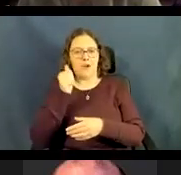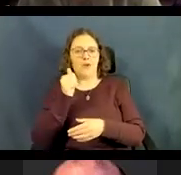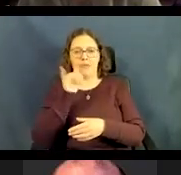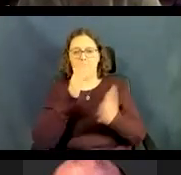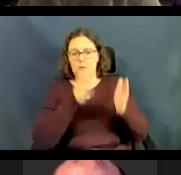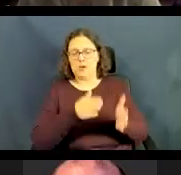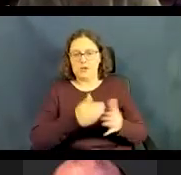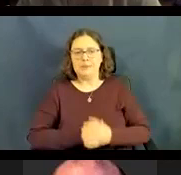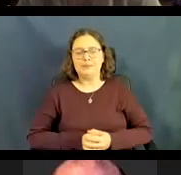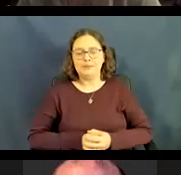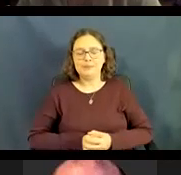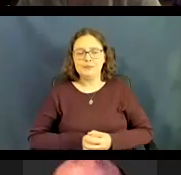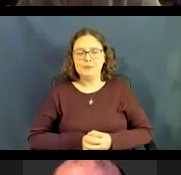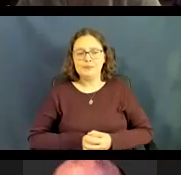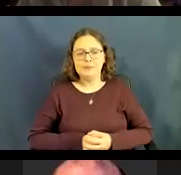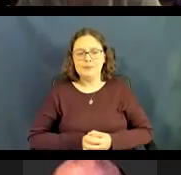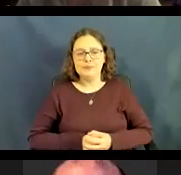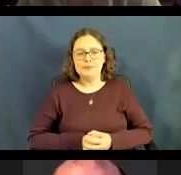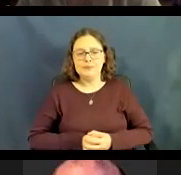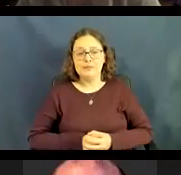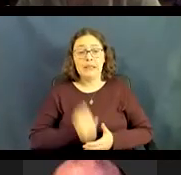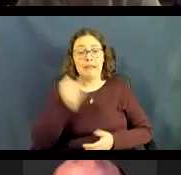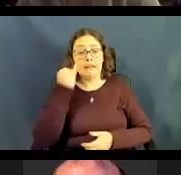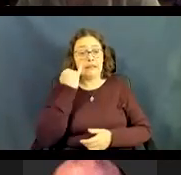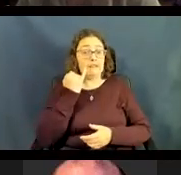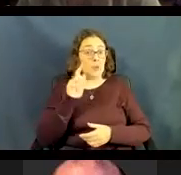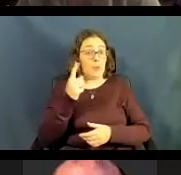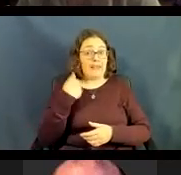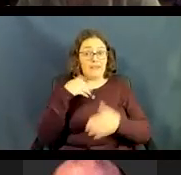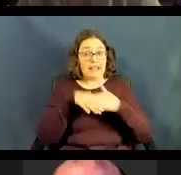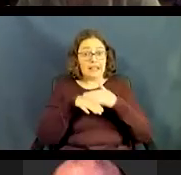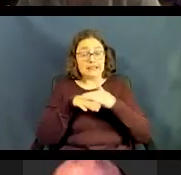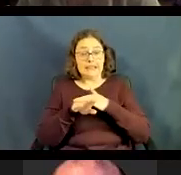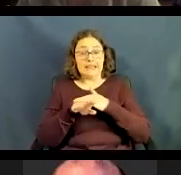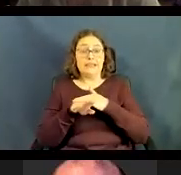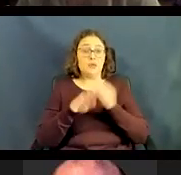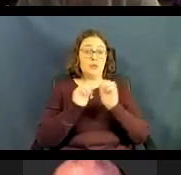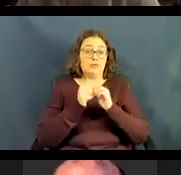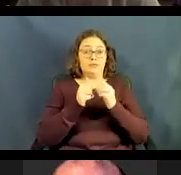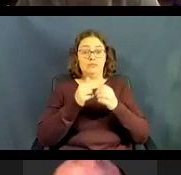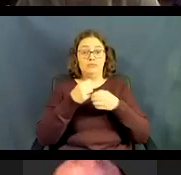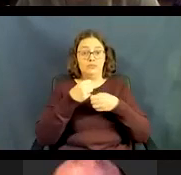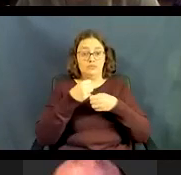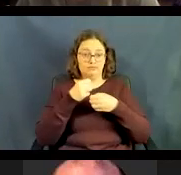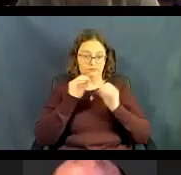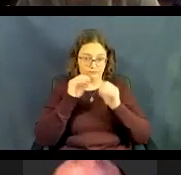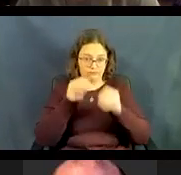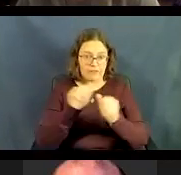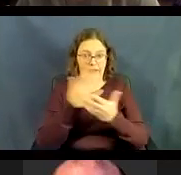If you choose select, you have the option to select preset choices. Or, to do an image search. Let me click select.